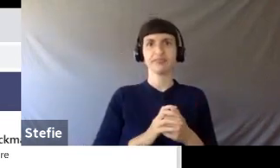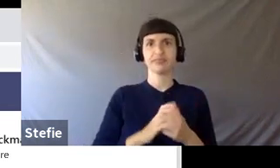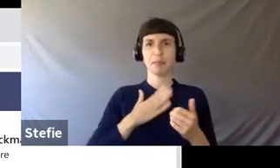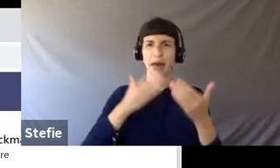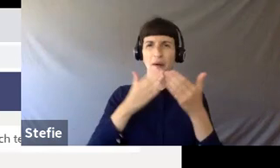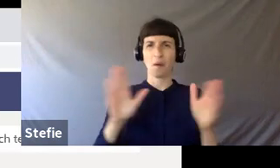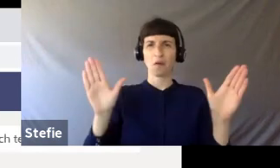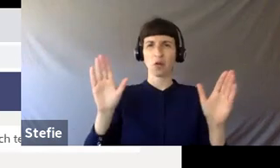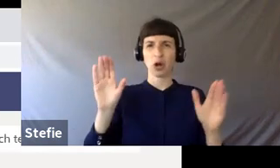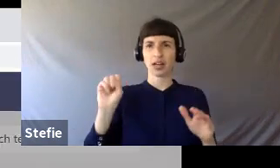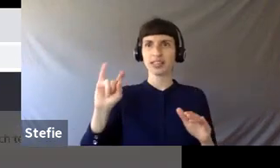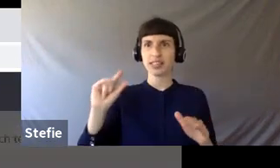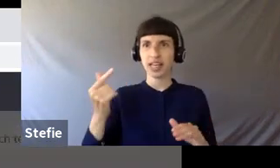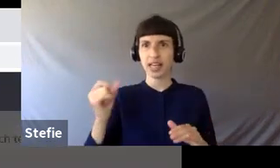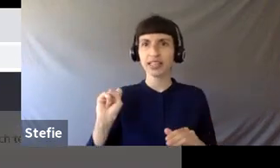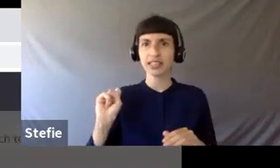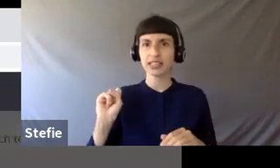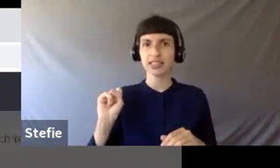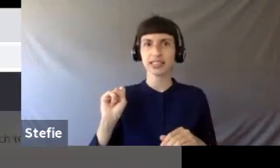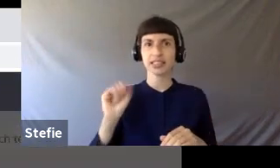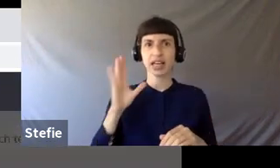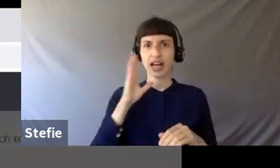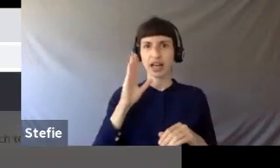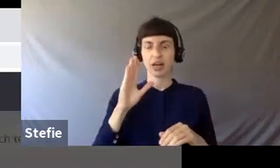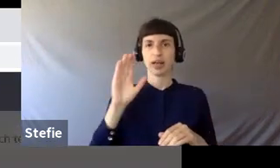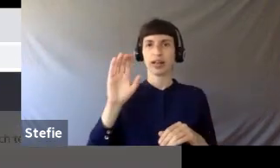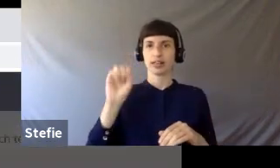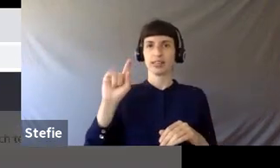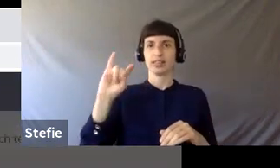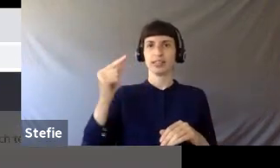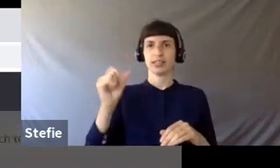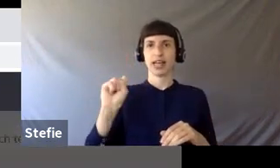as well as if I did not download the desktop app previously, I could choose to download this with the mobile lab again here.